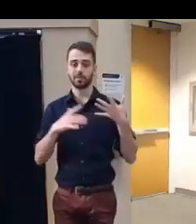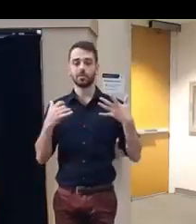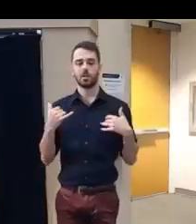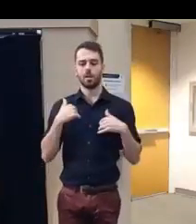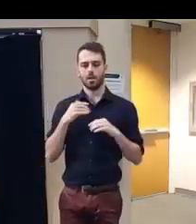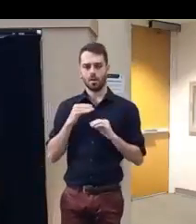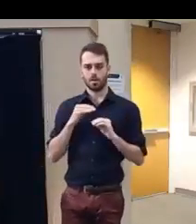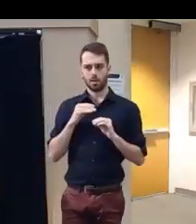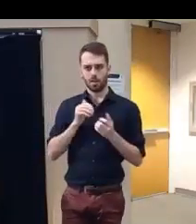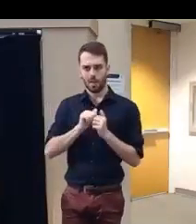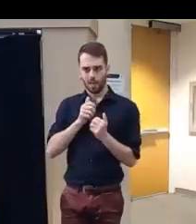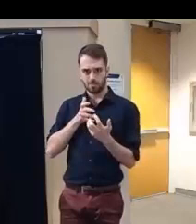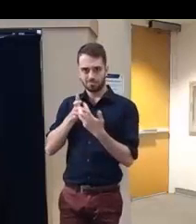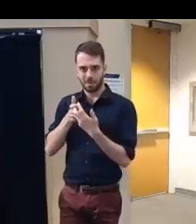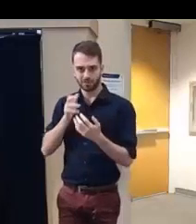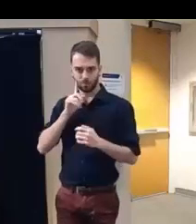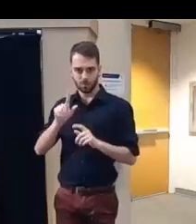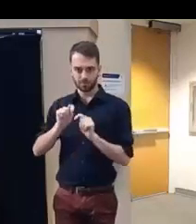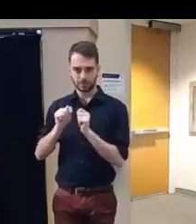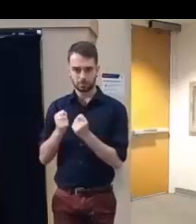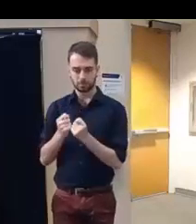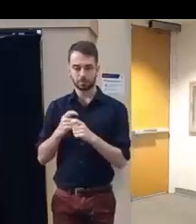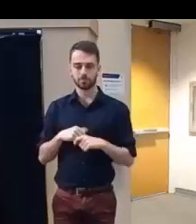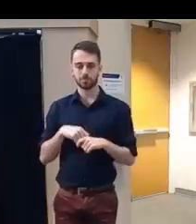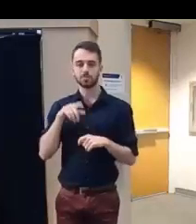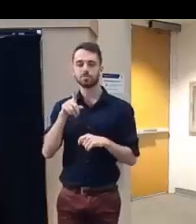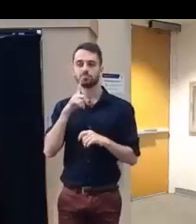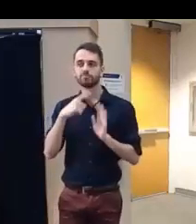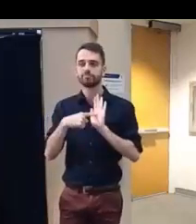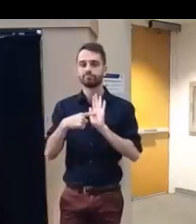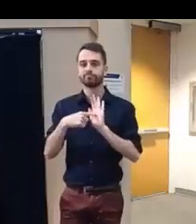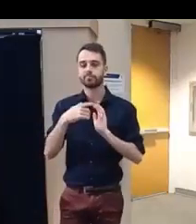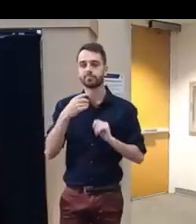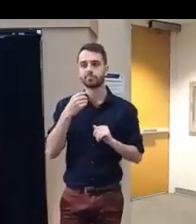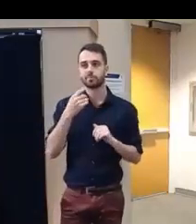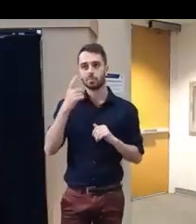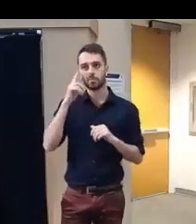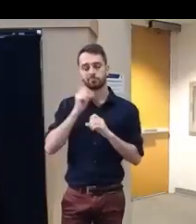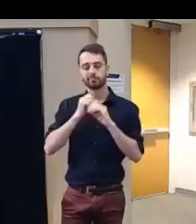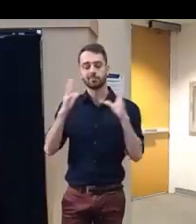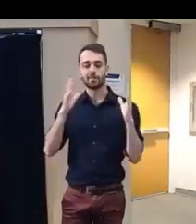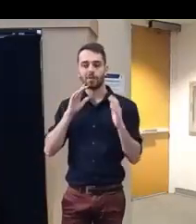an environment where it's not the exact same set of people every day but we're working within the